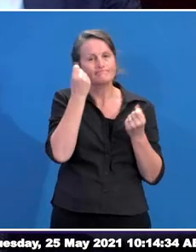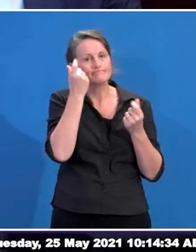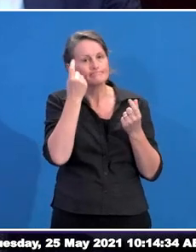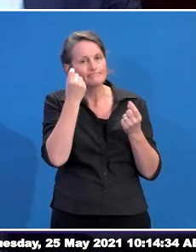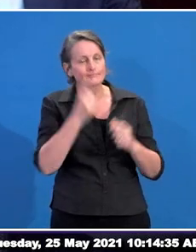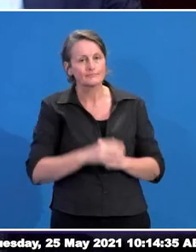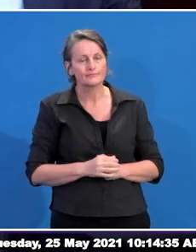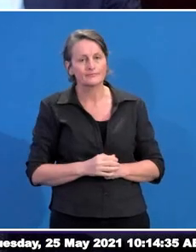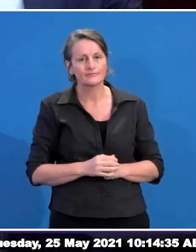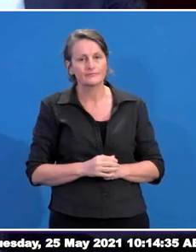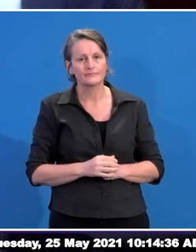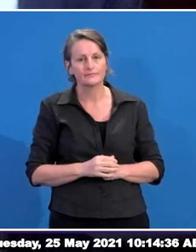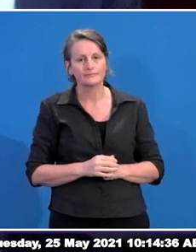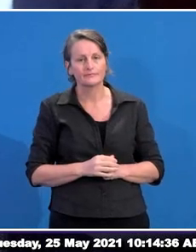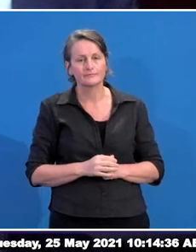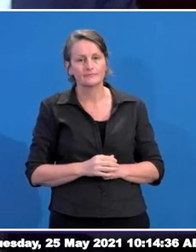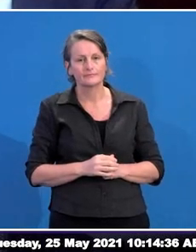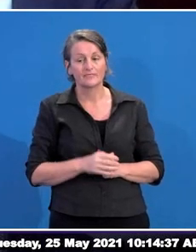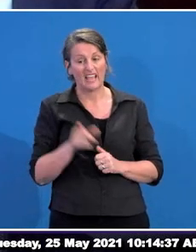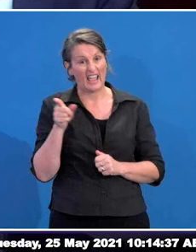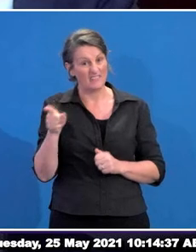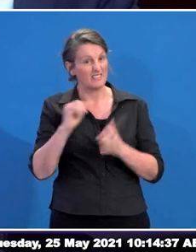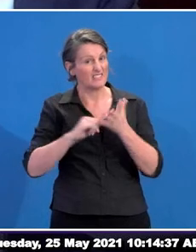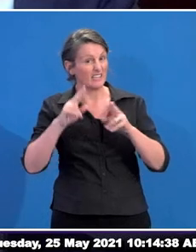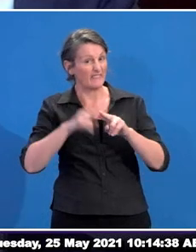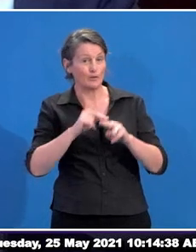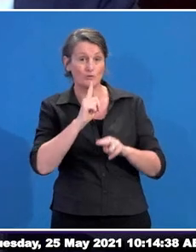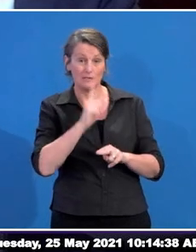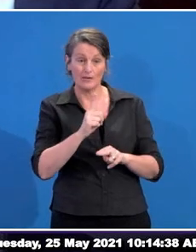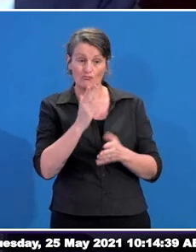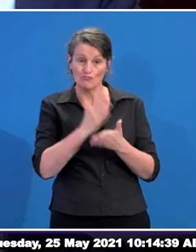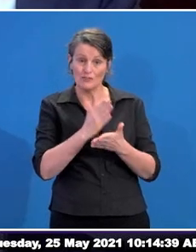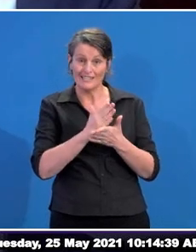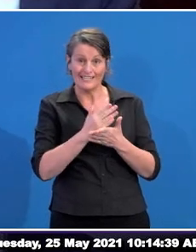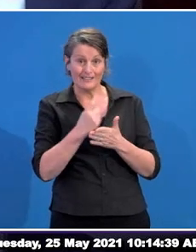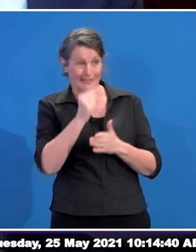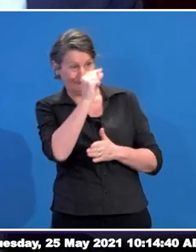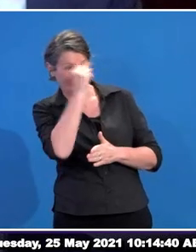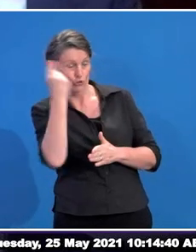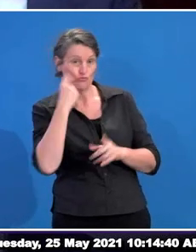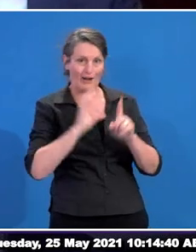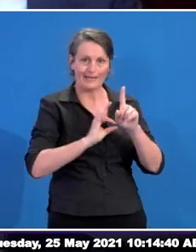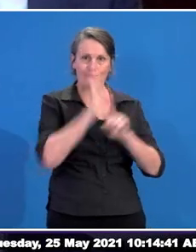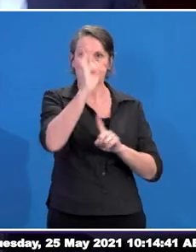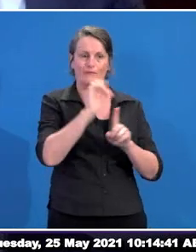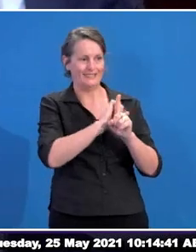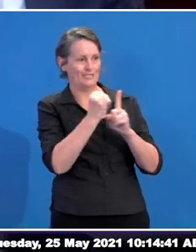and the, and you were assured that the discussions are focused on improving the situation. OK. Yap.